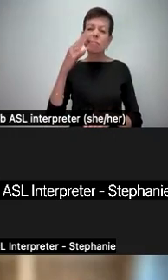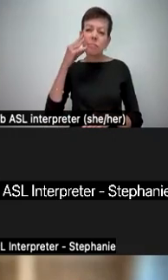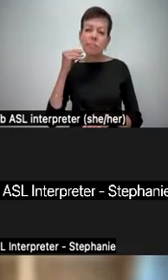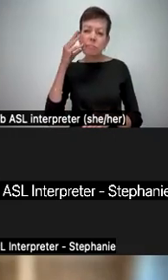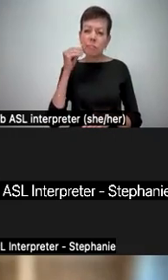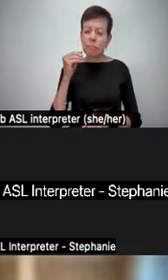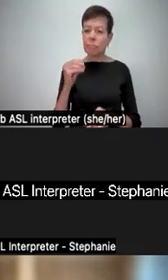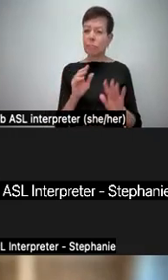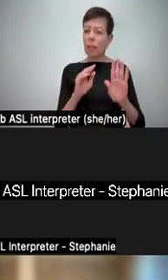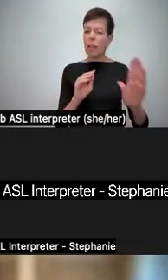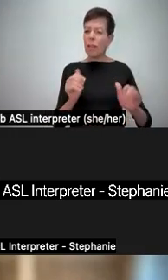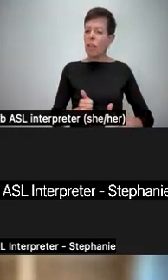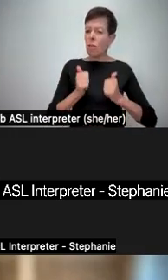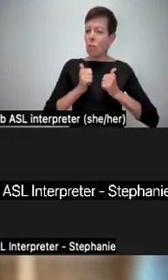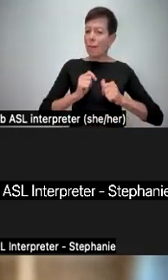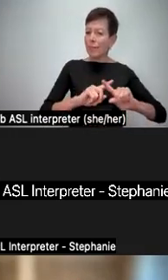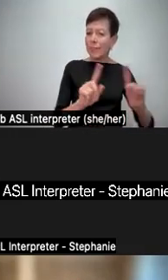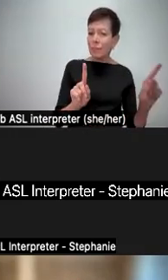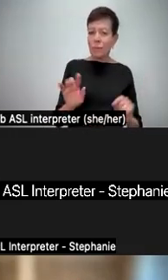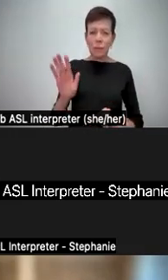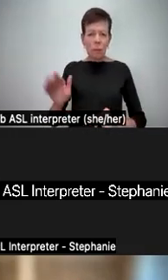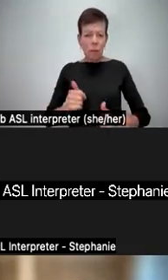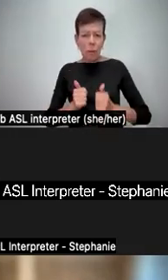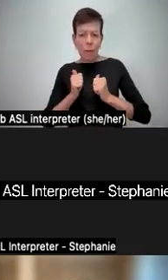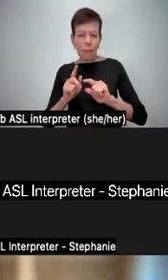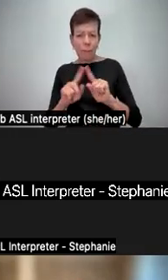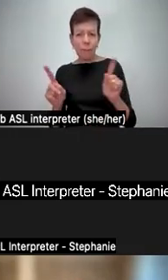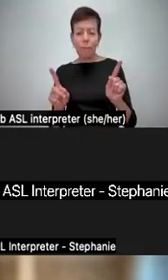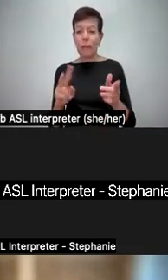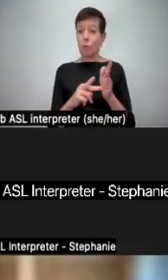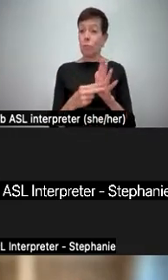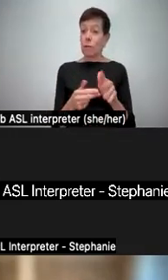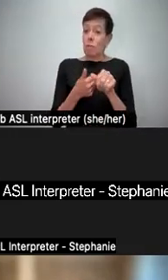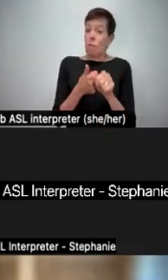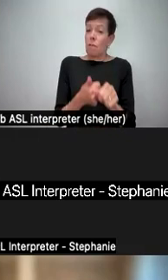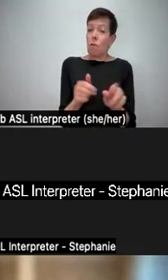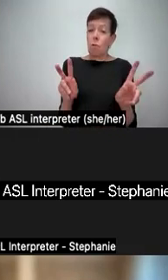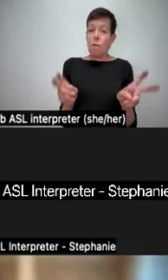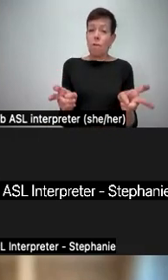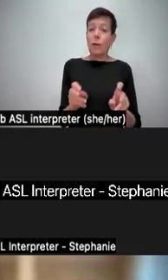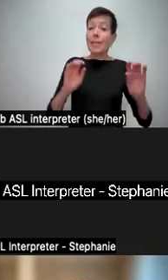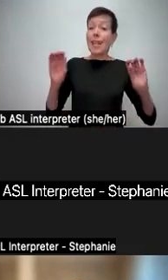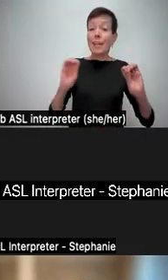different people and communities, so we follow a ‘nothing about us without us’ policy. If you are